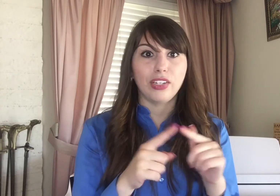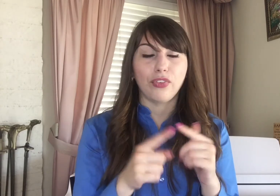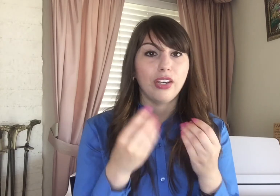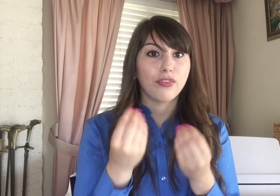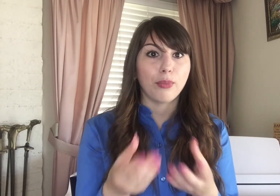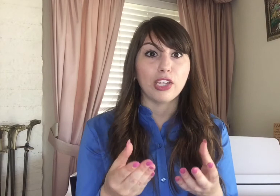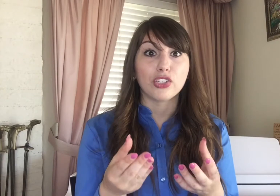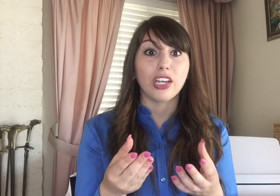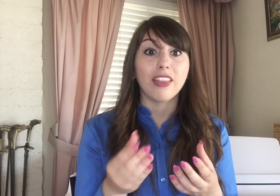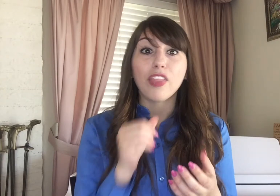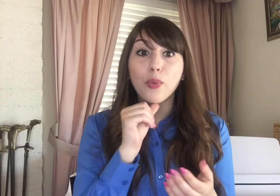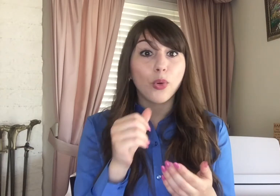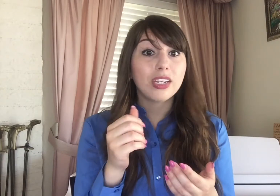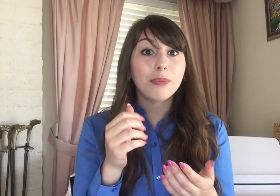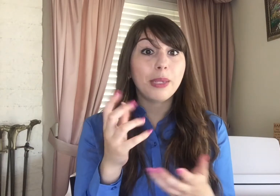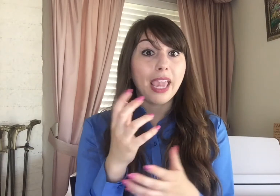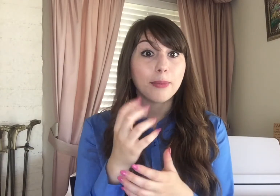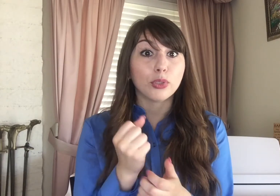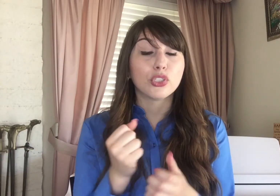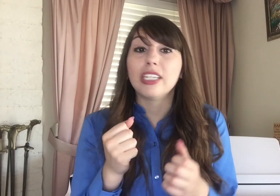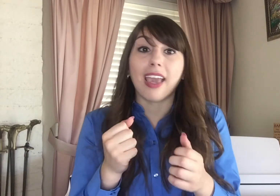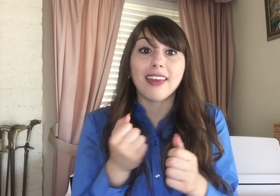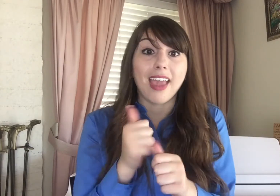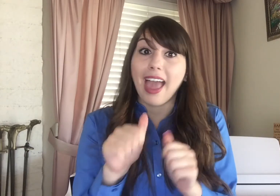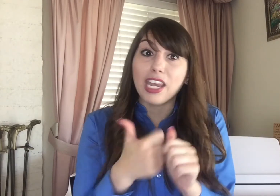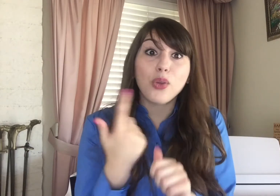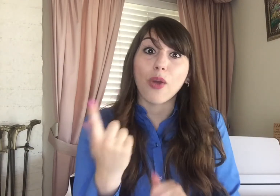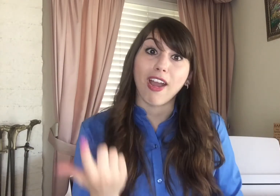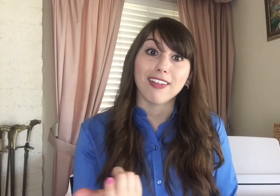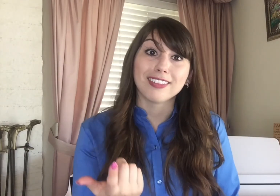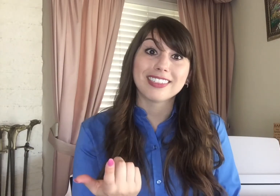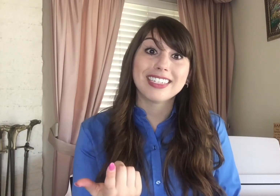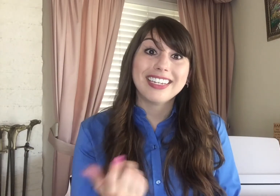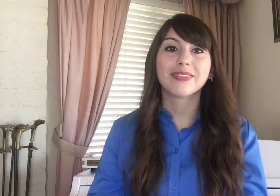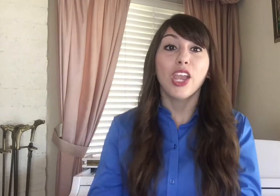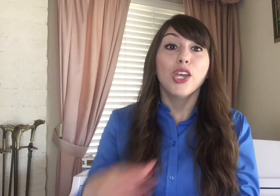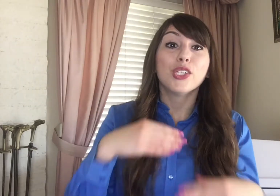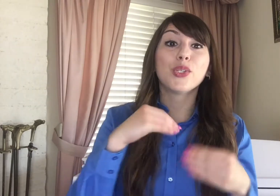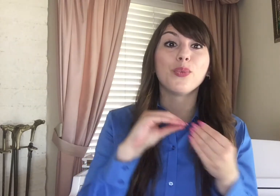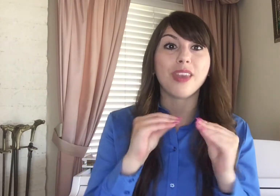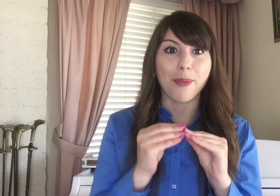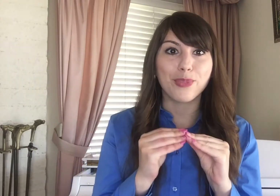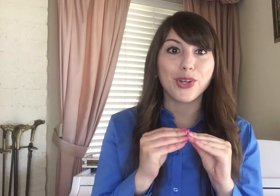different information that they wouldn't be able to get anywhere else. So, number